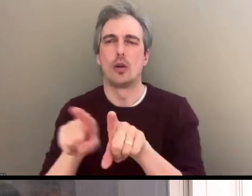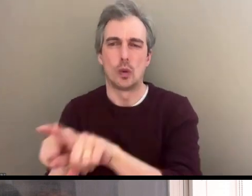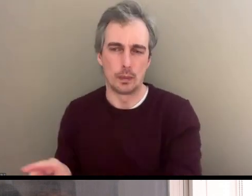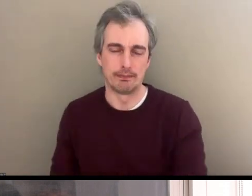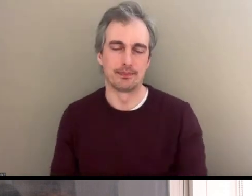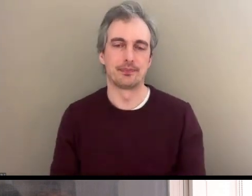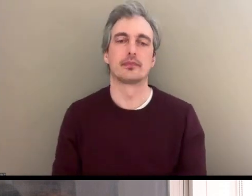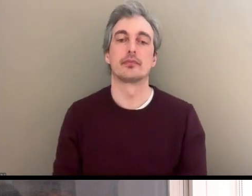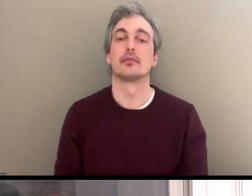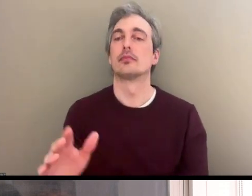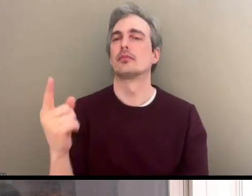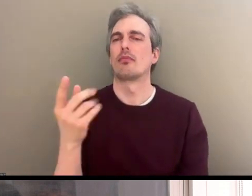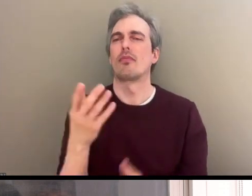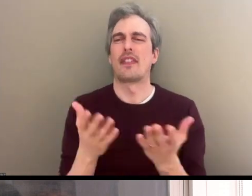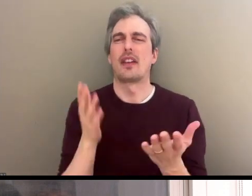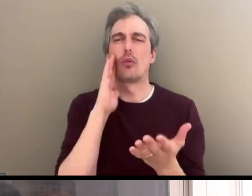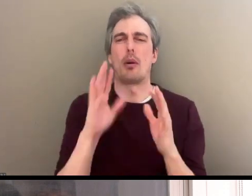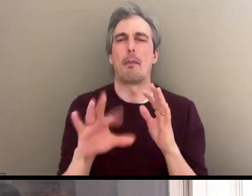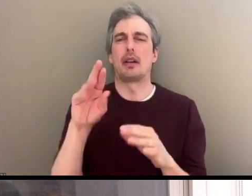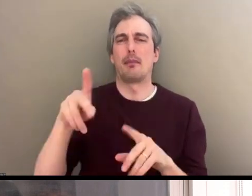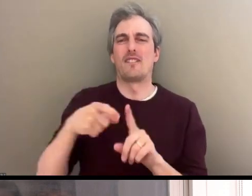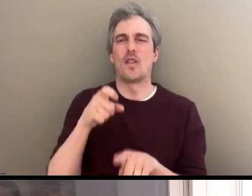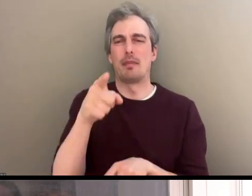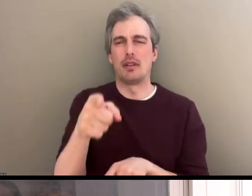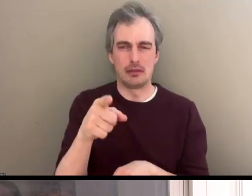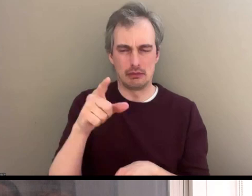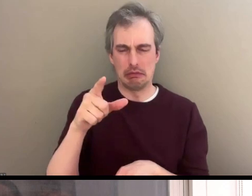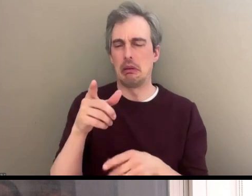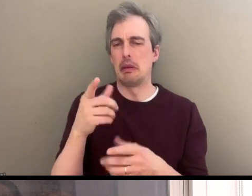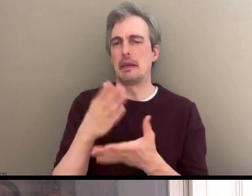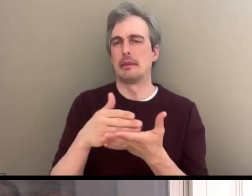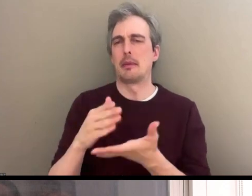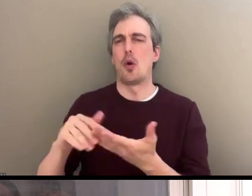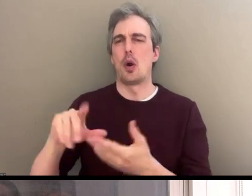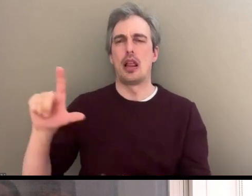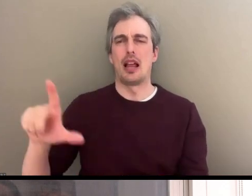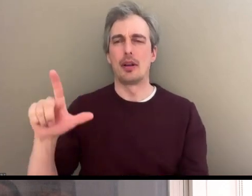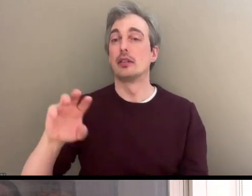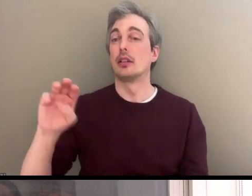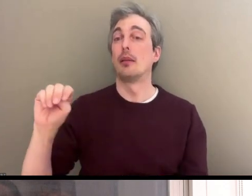component libraries is the MUI button, which is almost, it's within a tag.